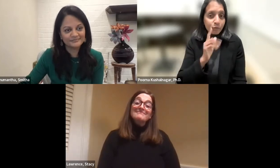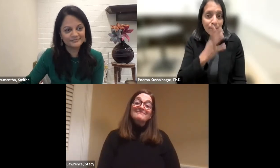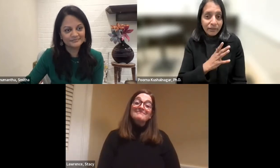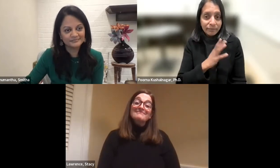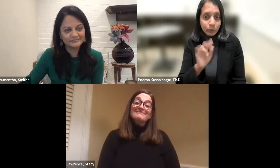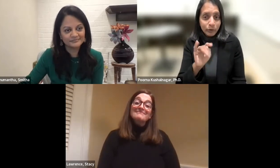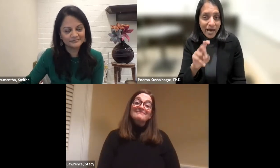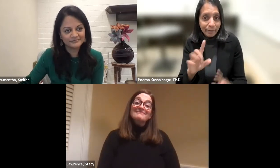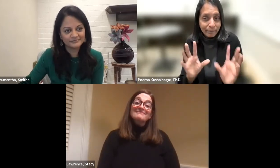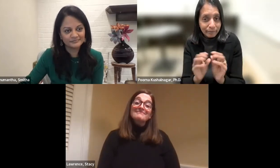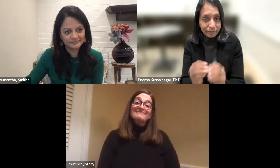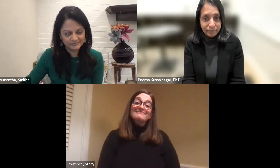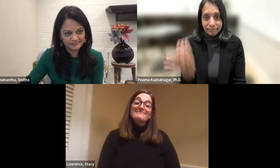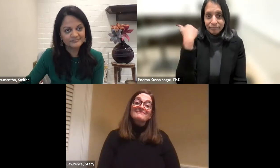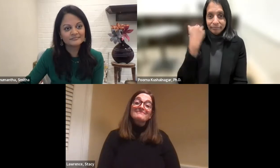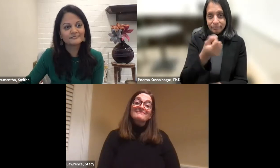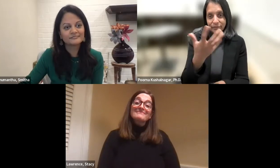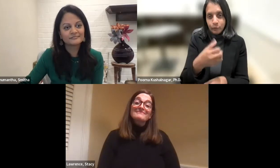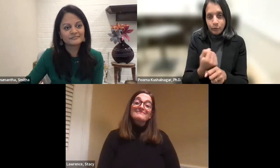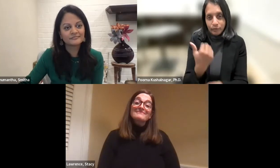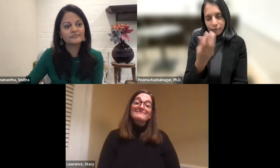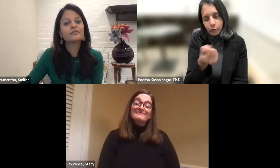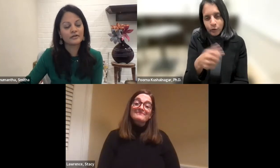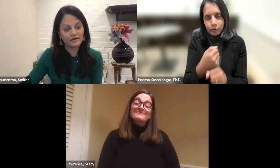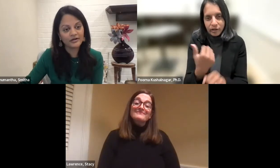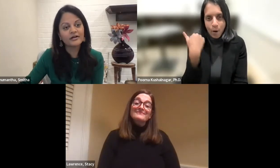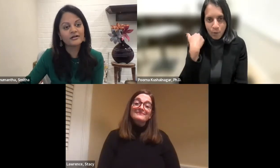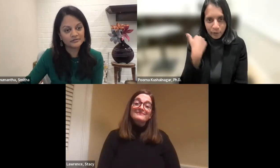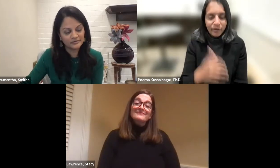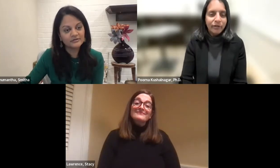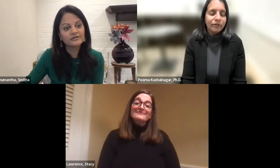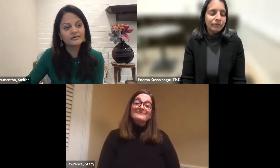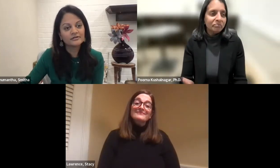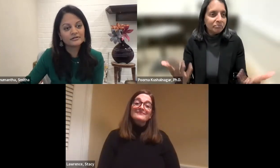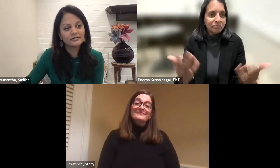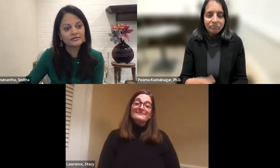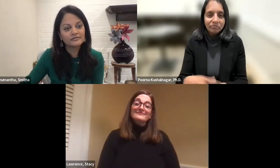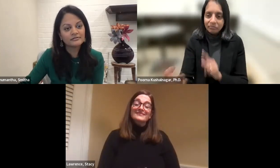It started with a simple conversation with some Deaf women at a conference a few years back.